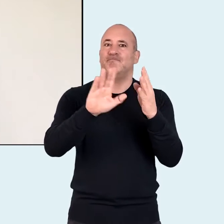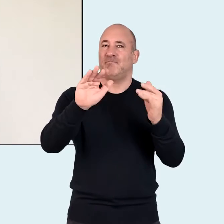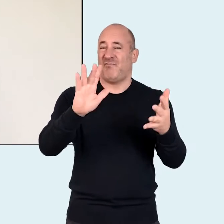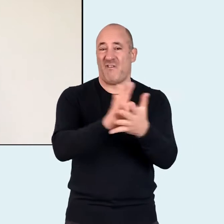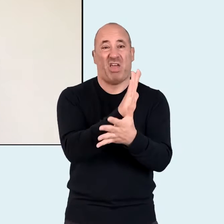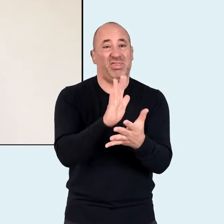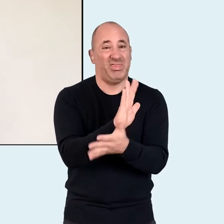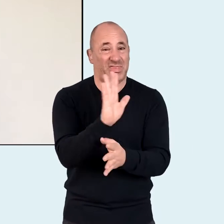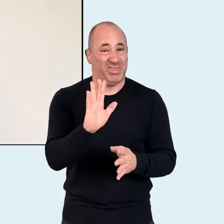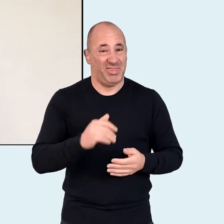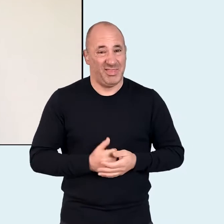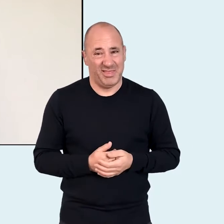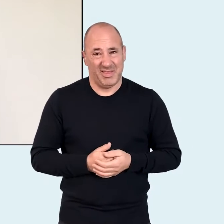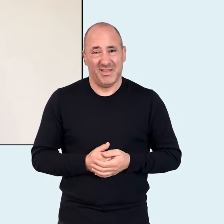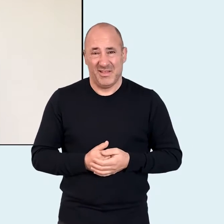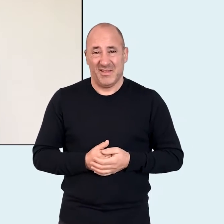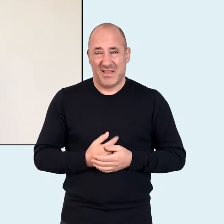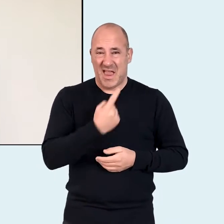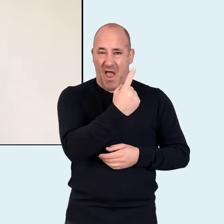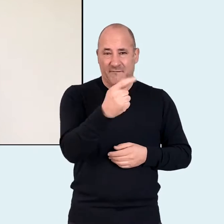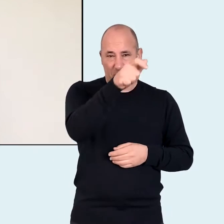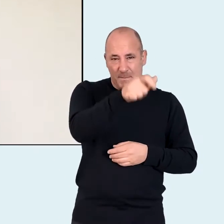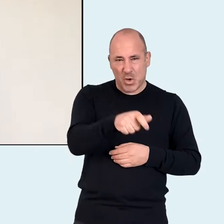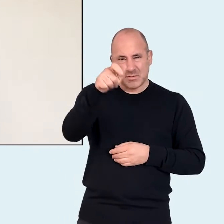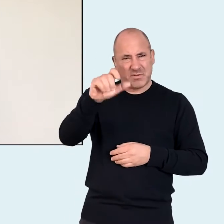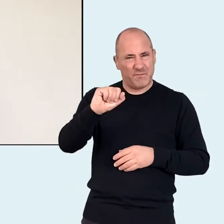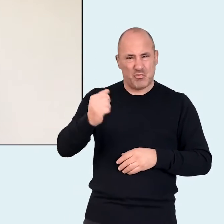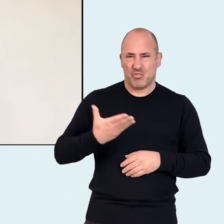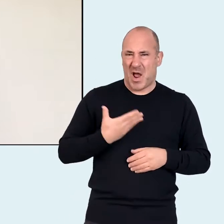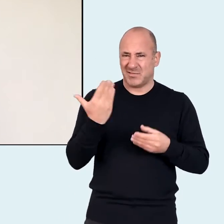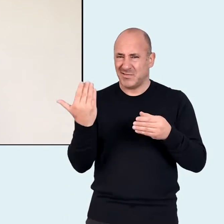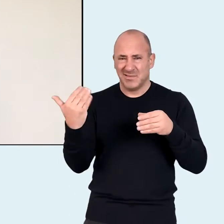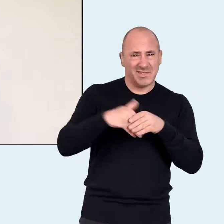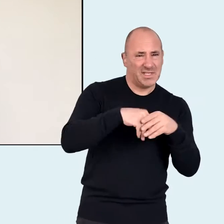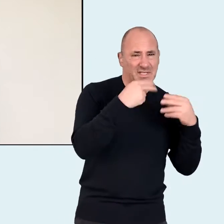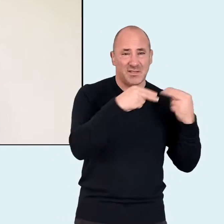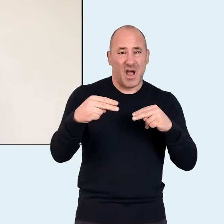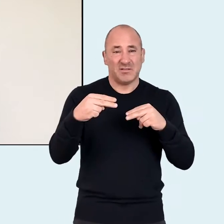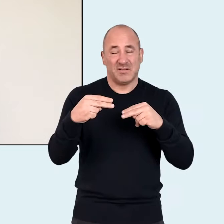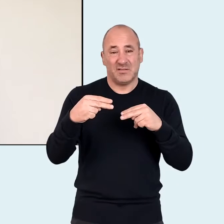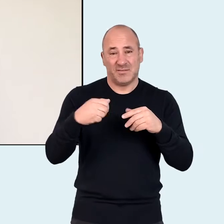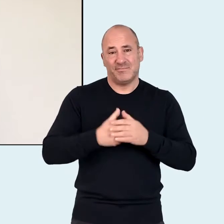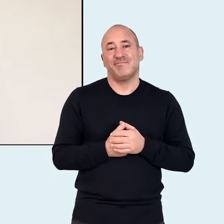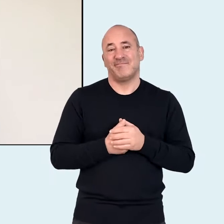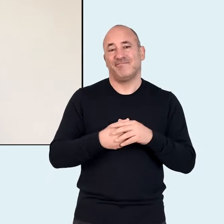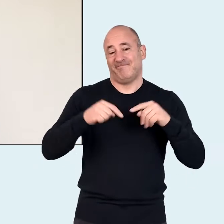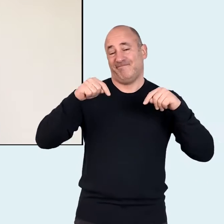and above all, fun. We believe that every person has the right to access the multiple